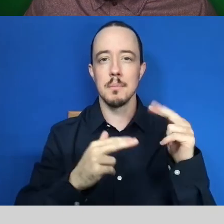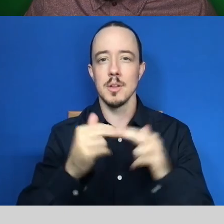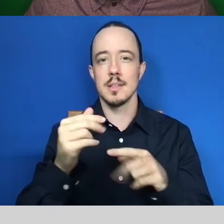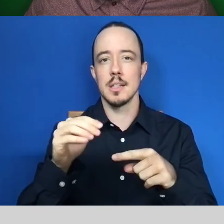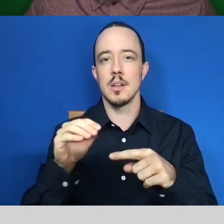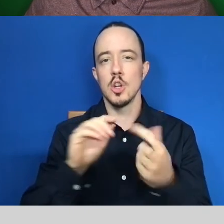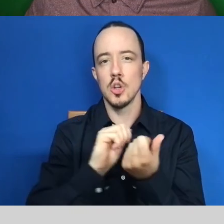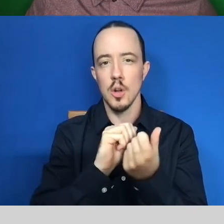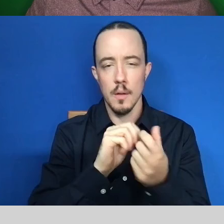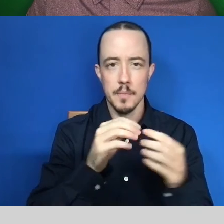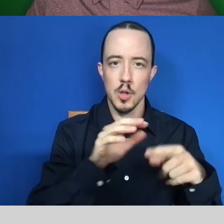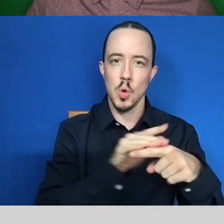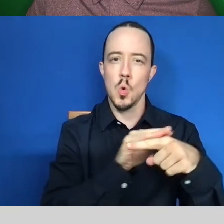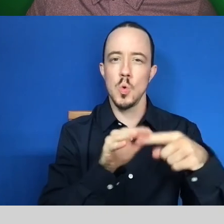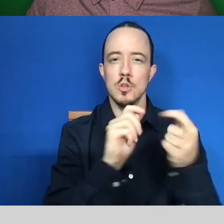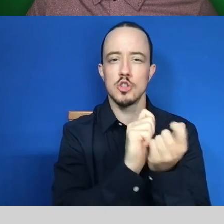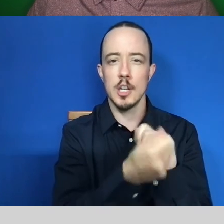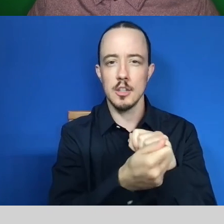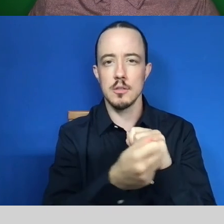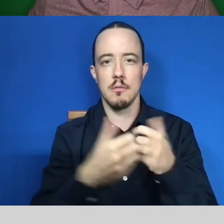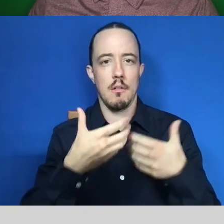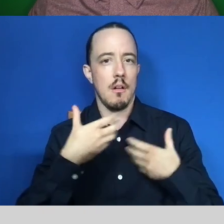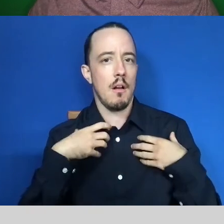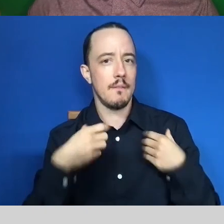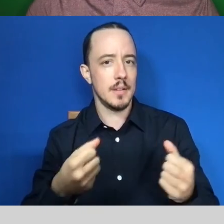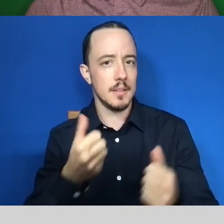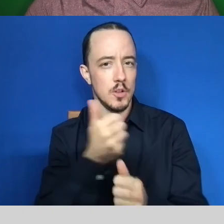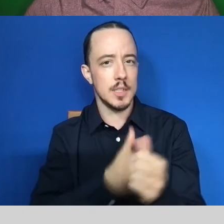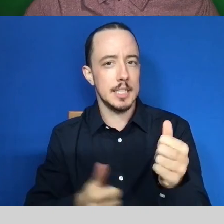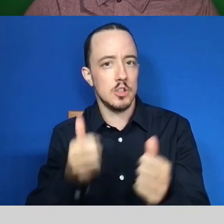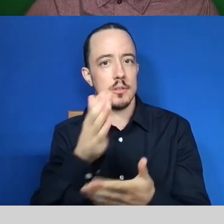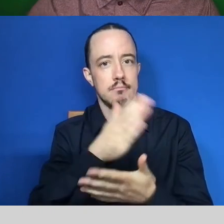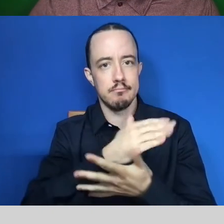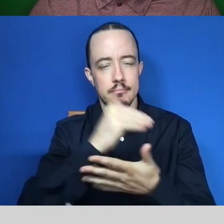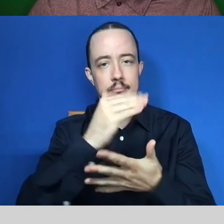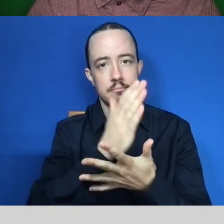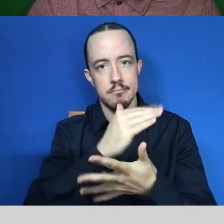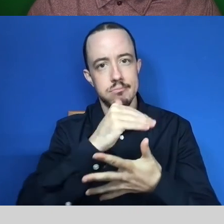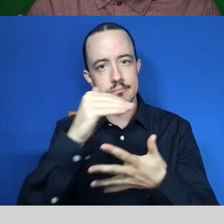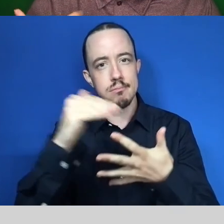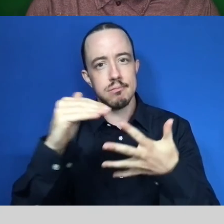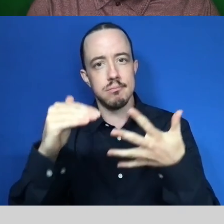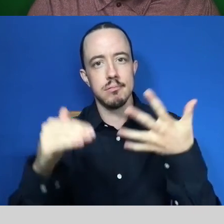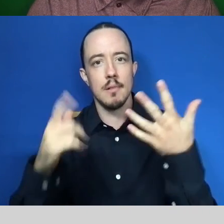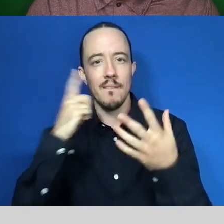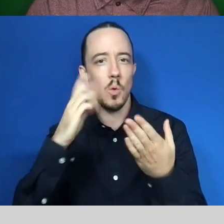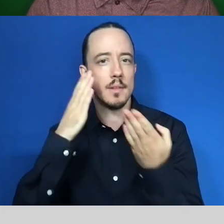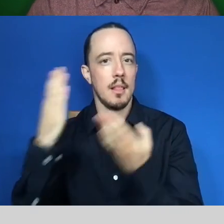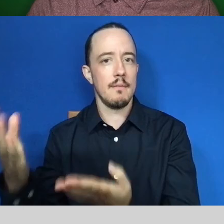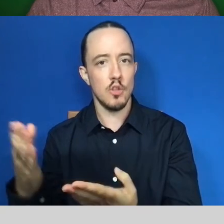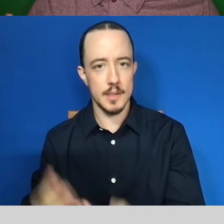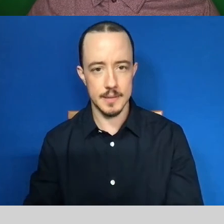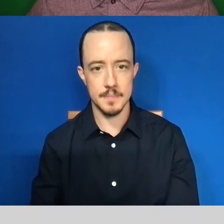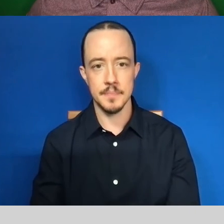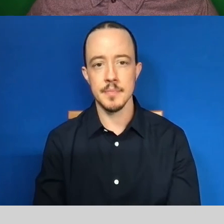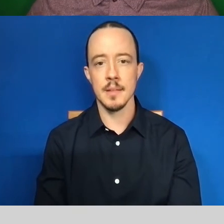This is powerful in building confidence in code changes at each step along the way to delivery. So with it semantic search capabilities,